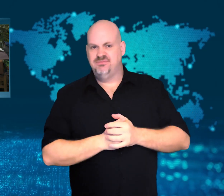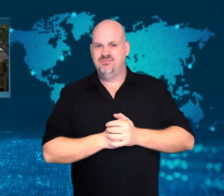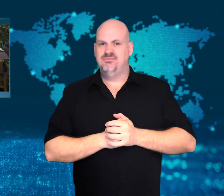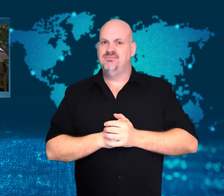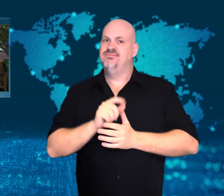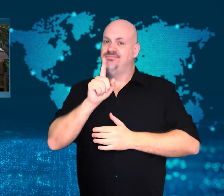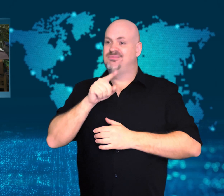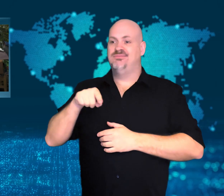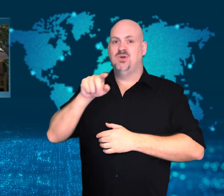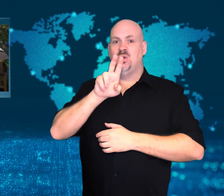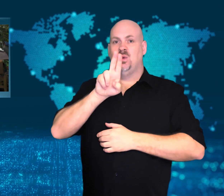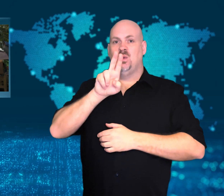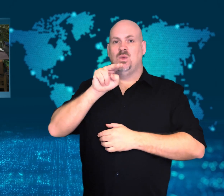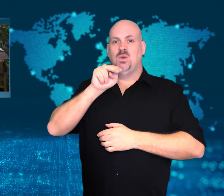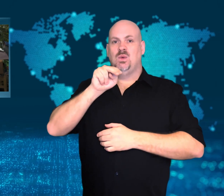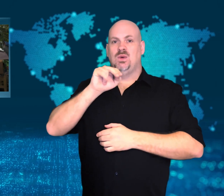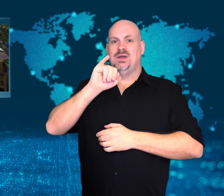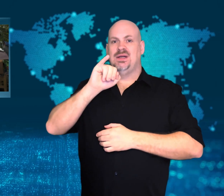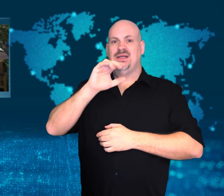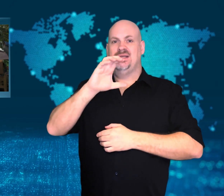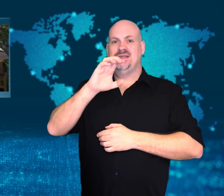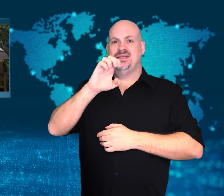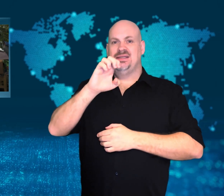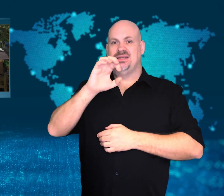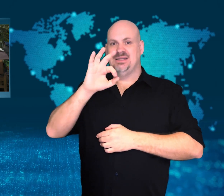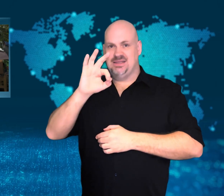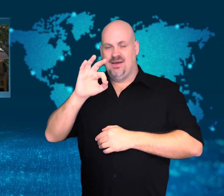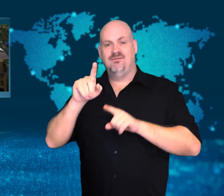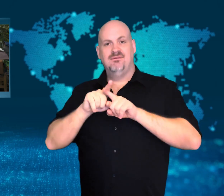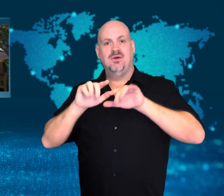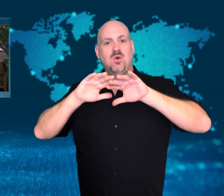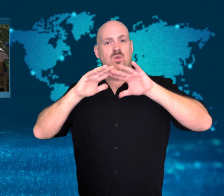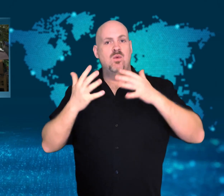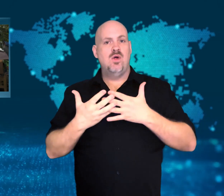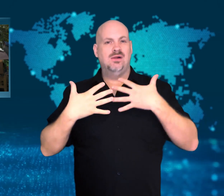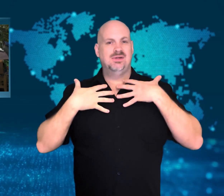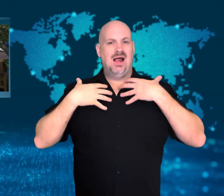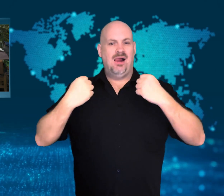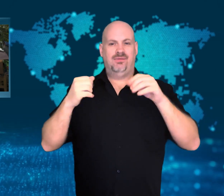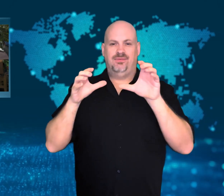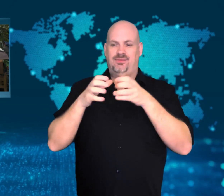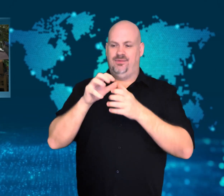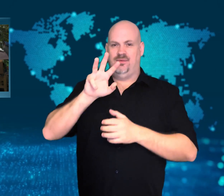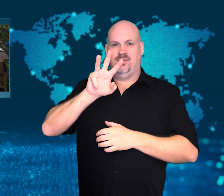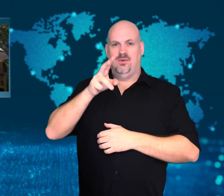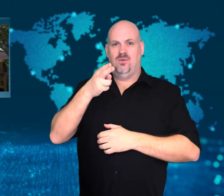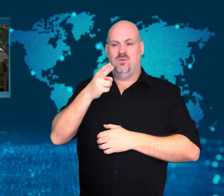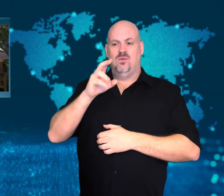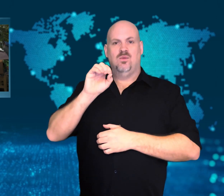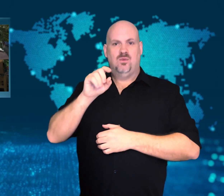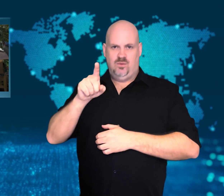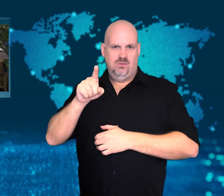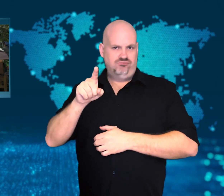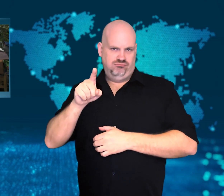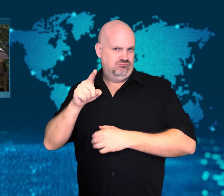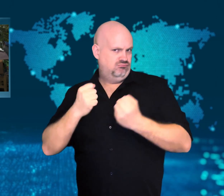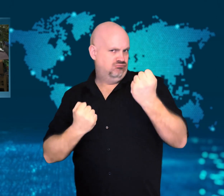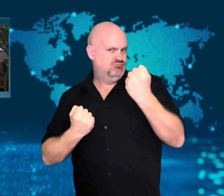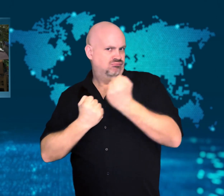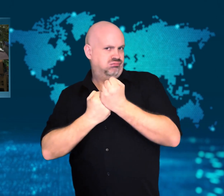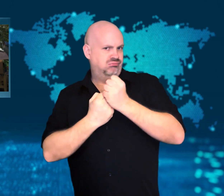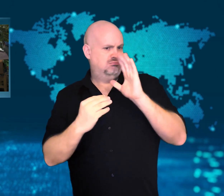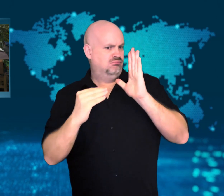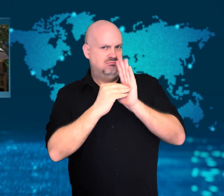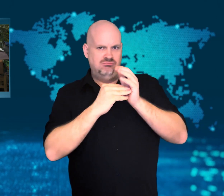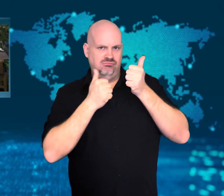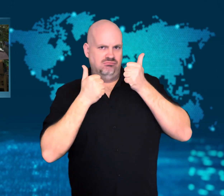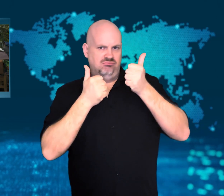Lawmakers had resisted the law change for a long time in spite of